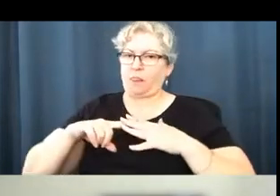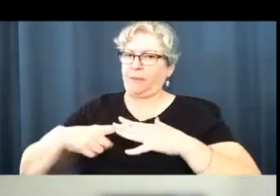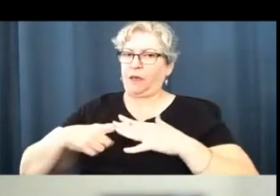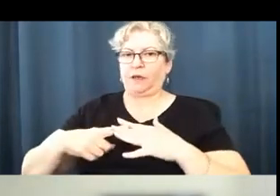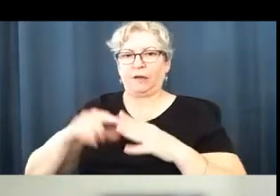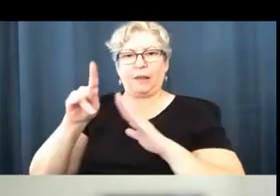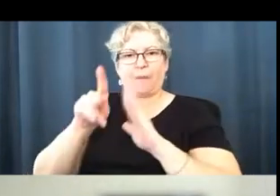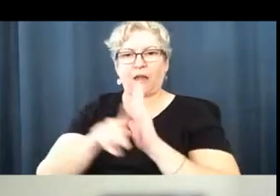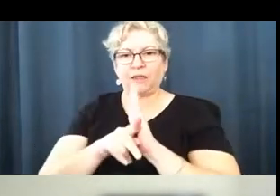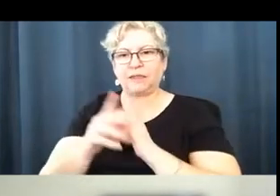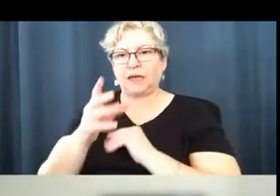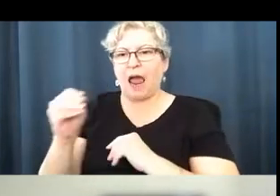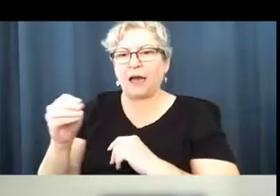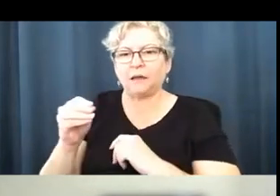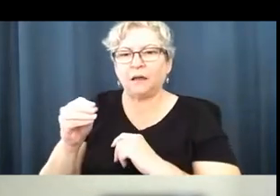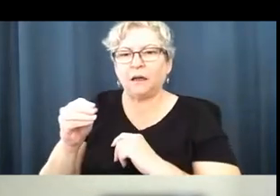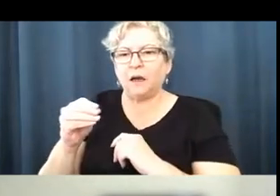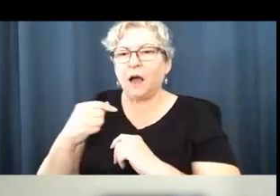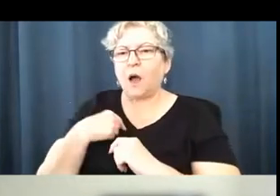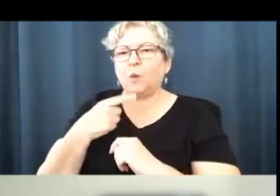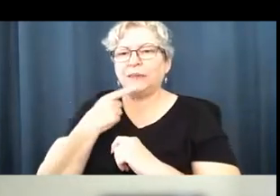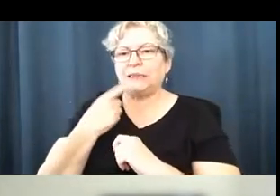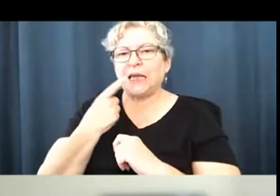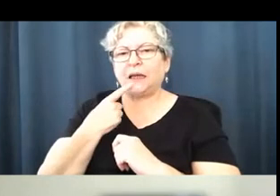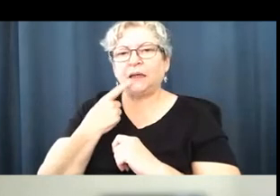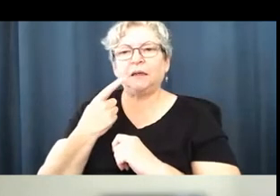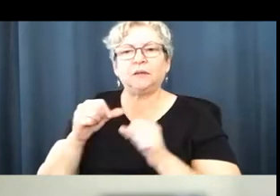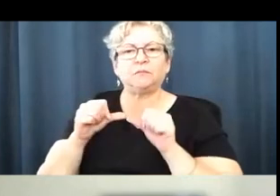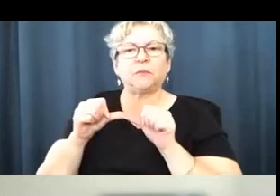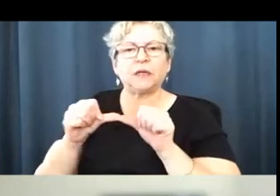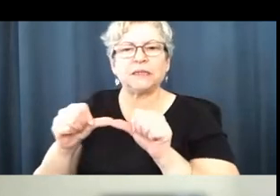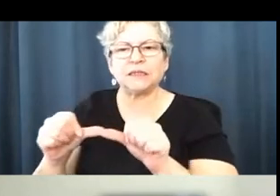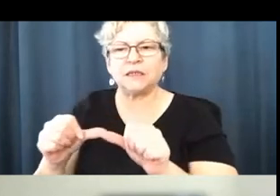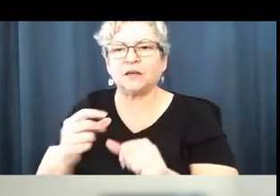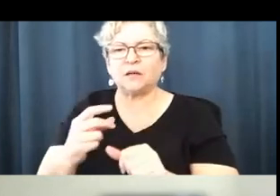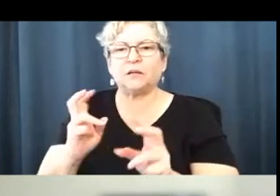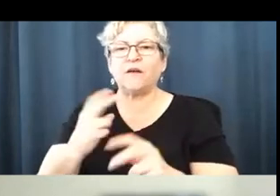and I would say a consistent voice and a consistent vocabulary.